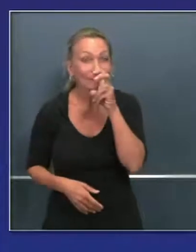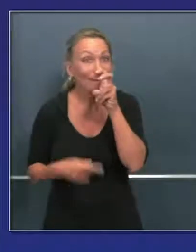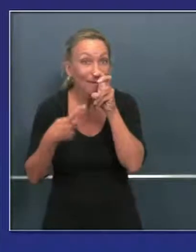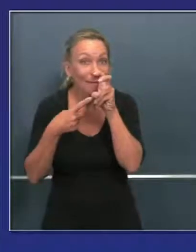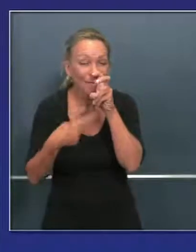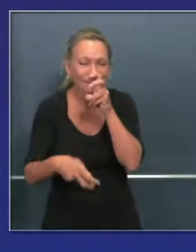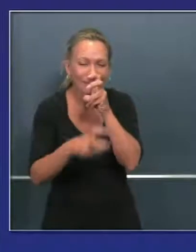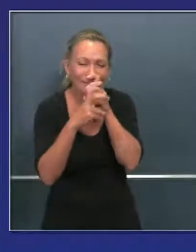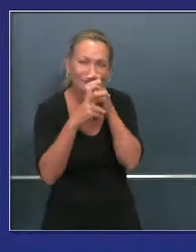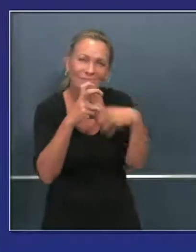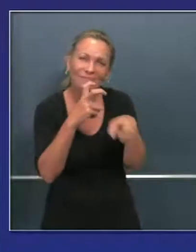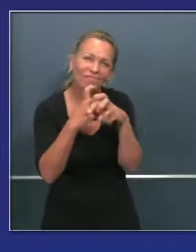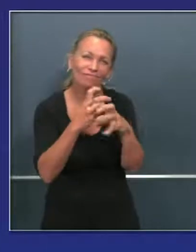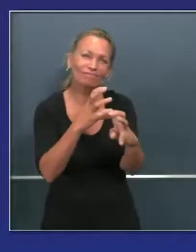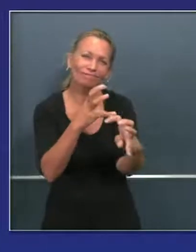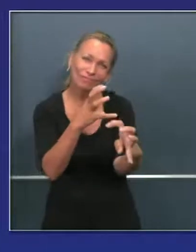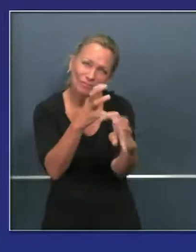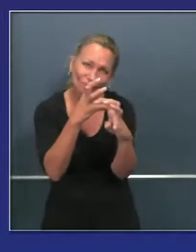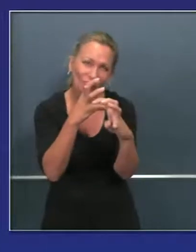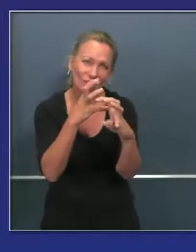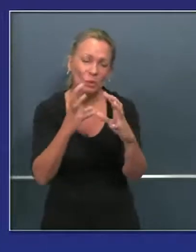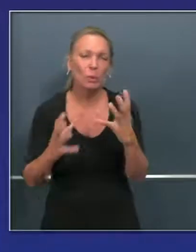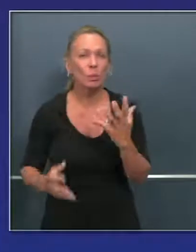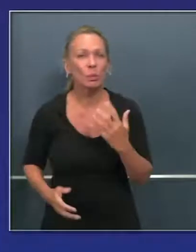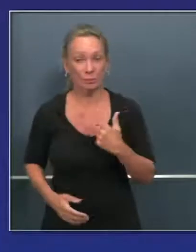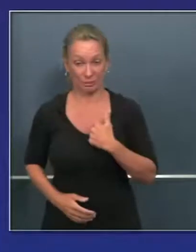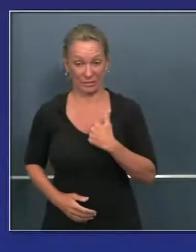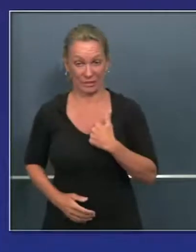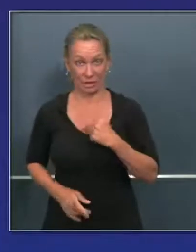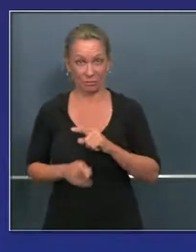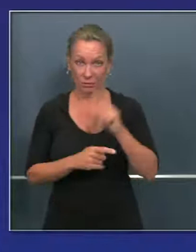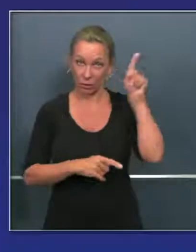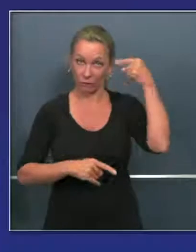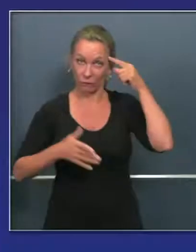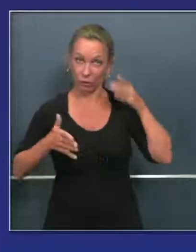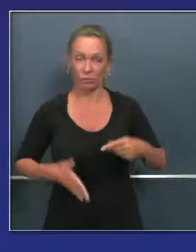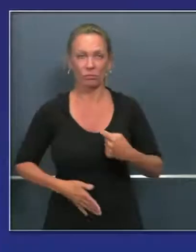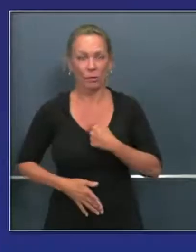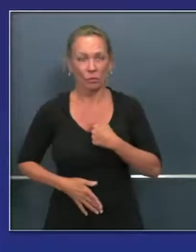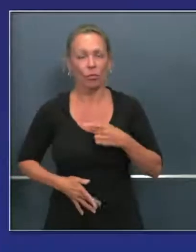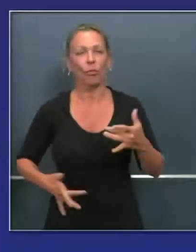we talked to health officials up and down the state one of the area's concerns was bars in